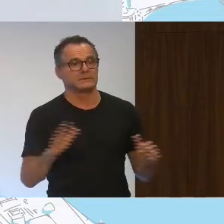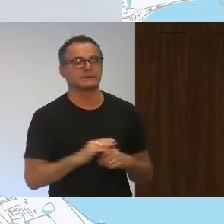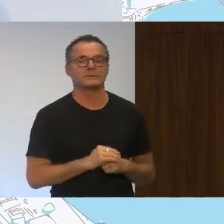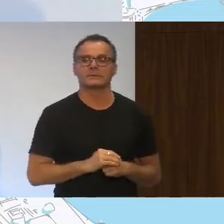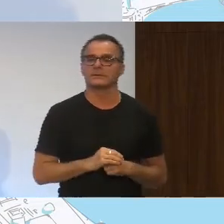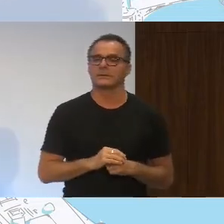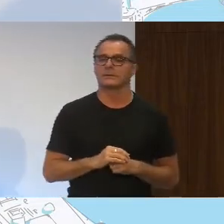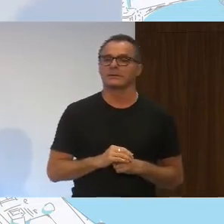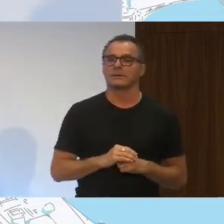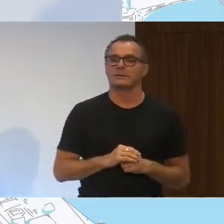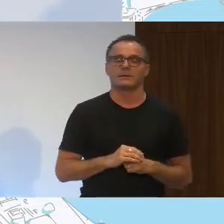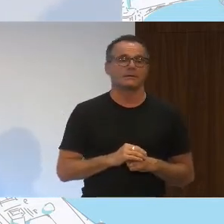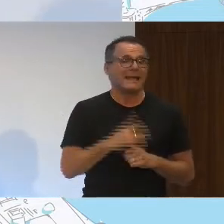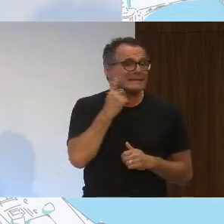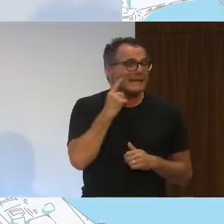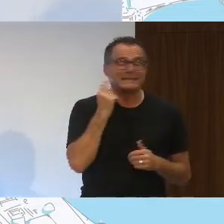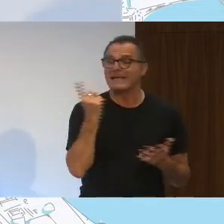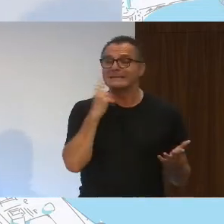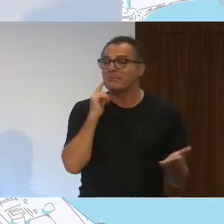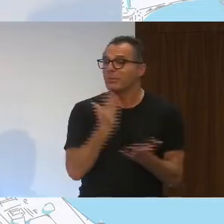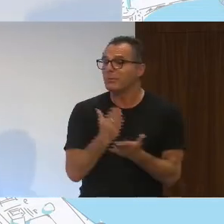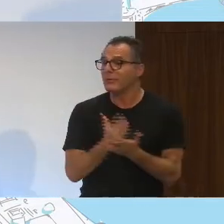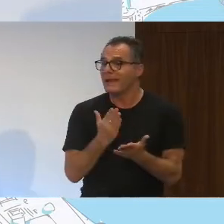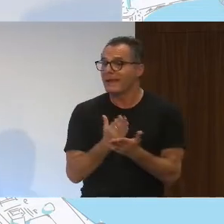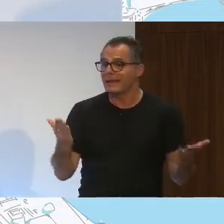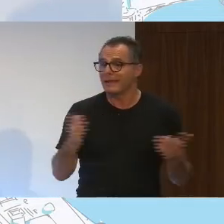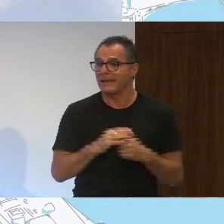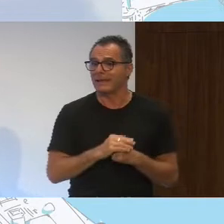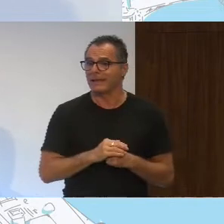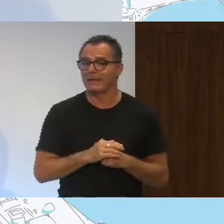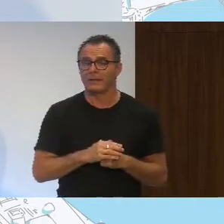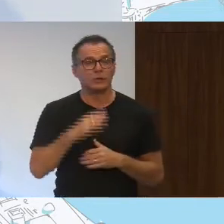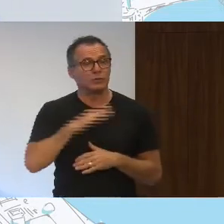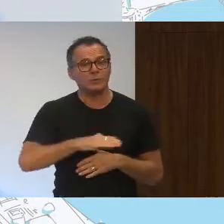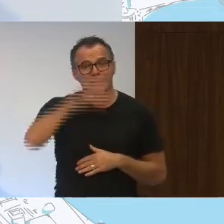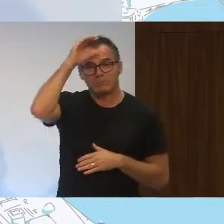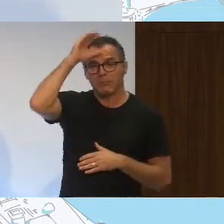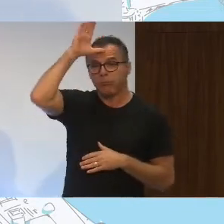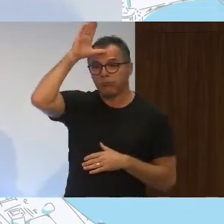It's not rocket science. And it doesn't cost a fortune.